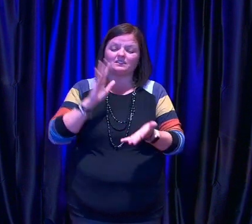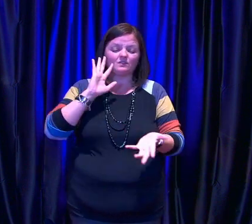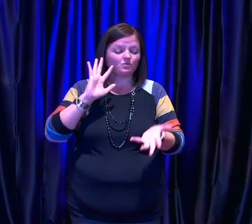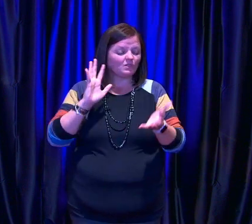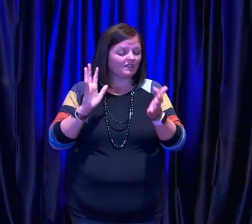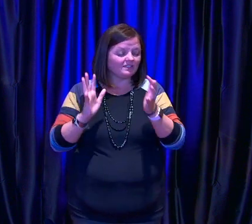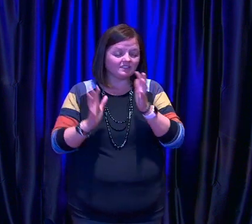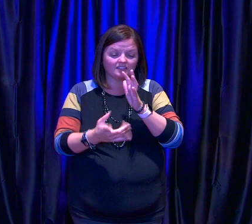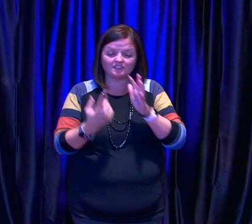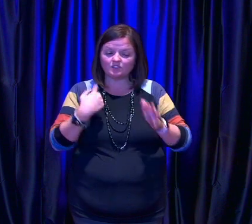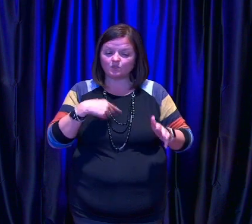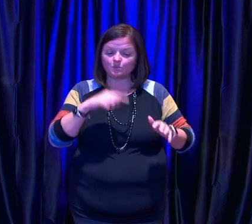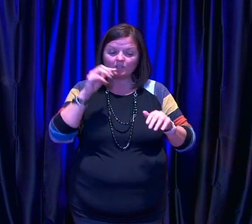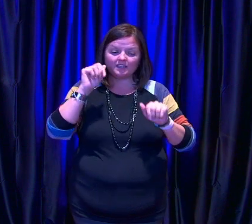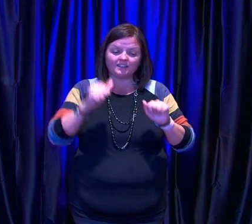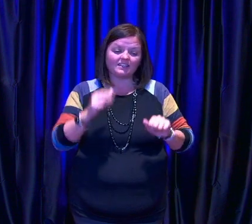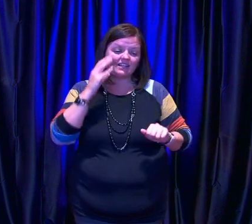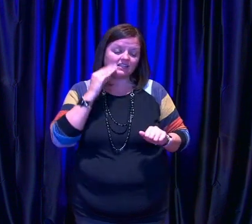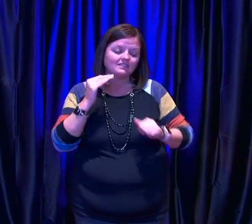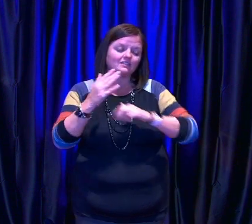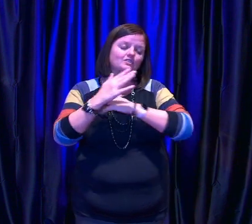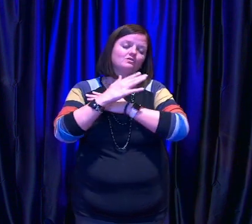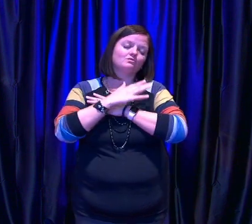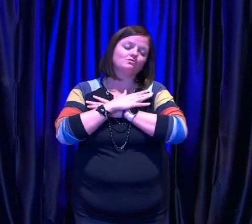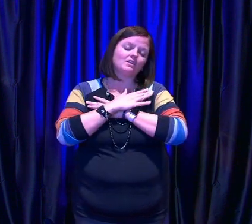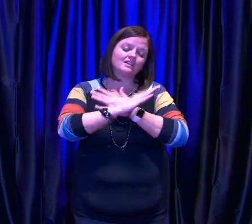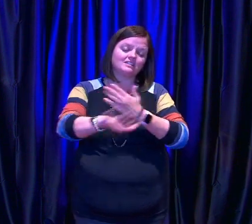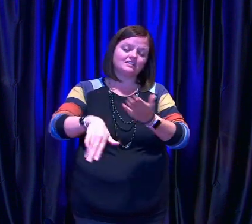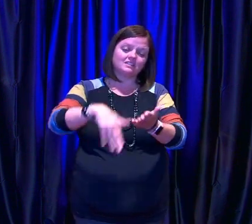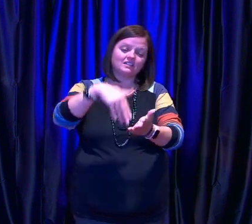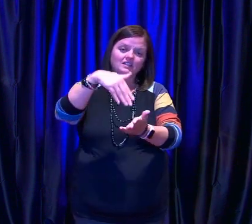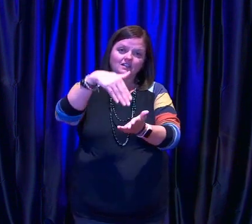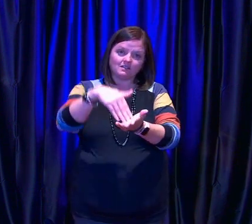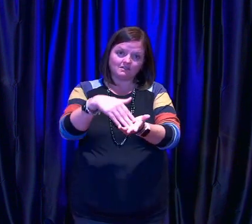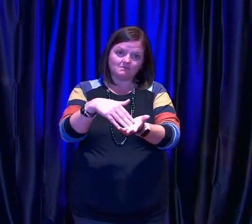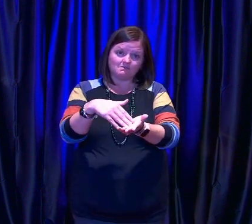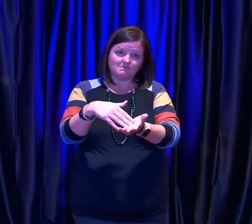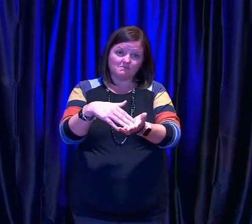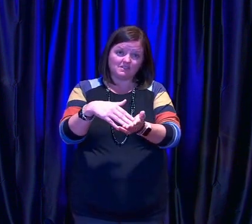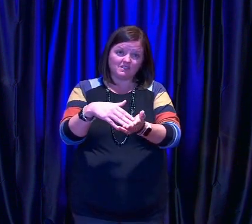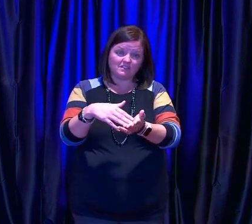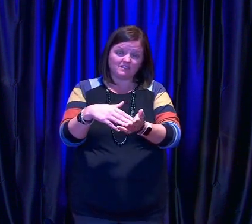we can experience rest in the midst of the tensions that are